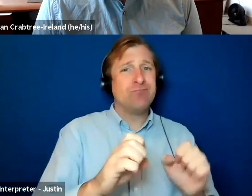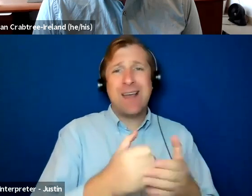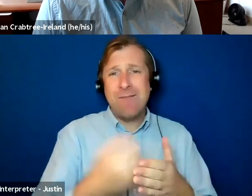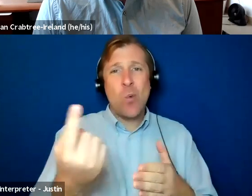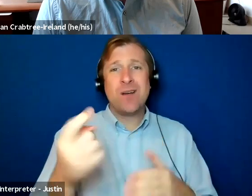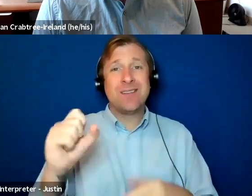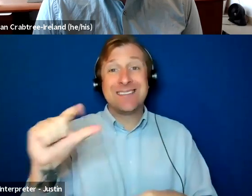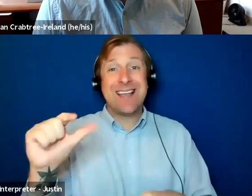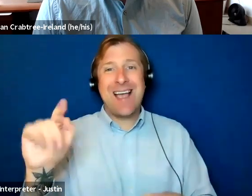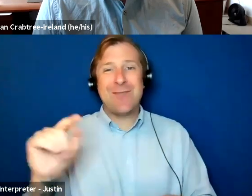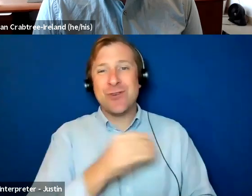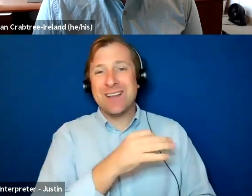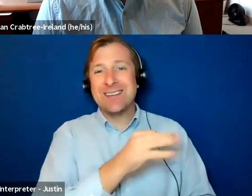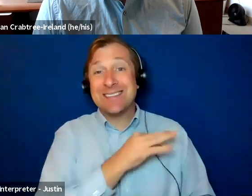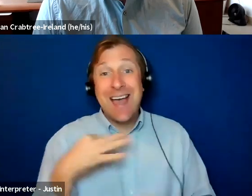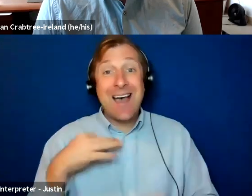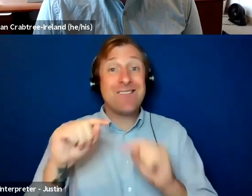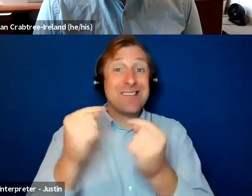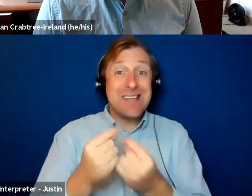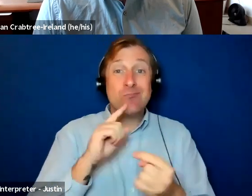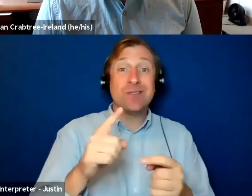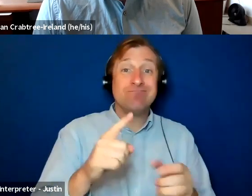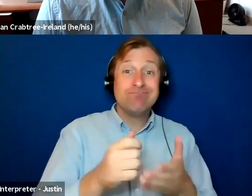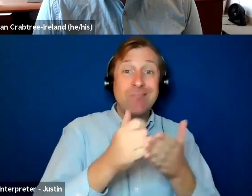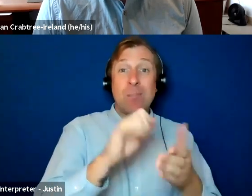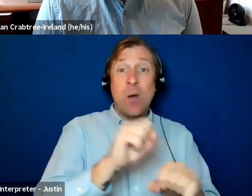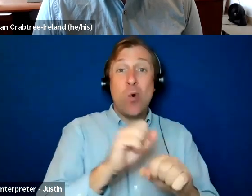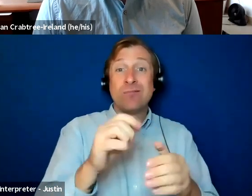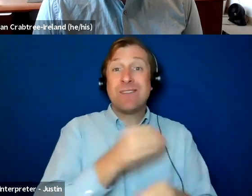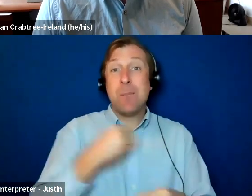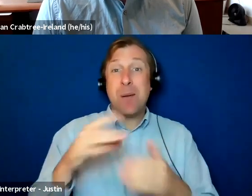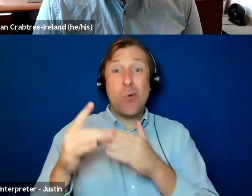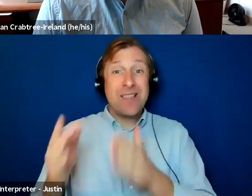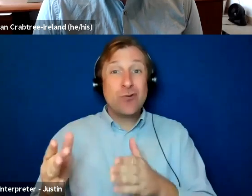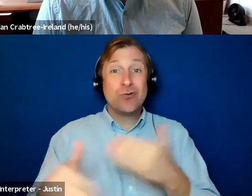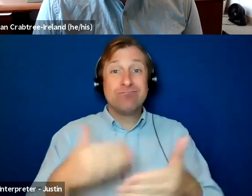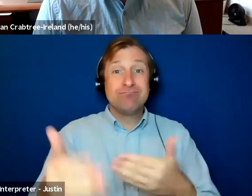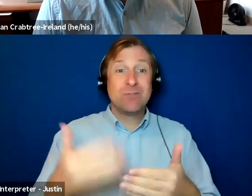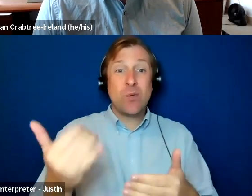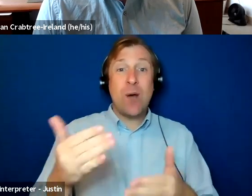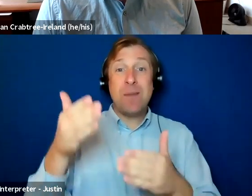and all these SAG-AFTRA staff team that you worked with put into it, to all the member leaders. And so I'm gonna wrap it up today,